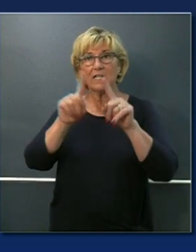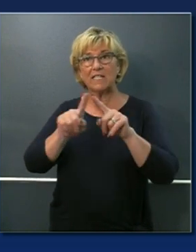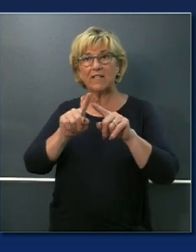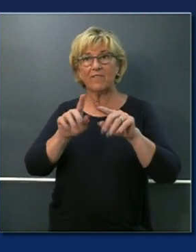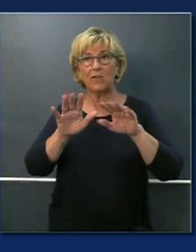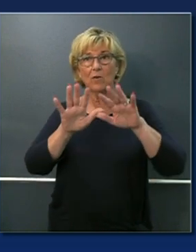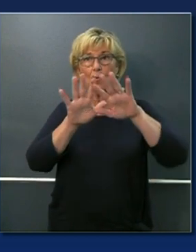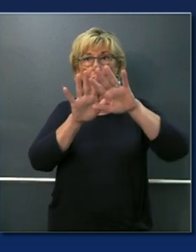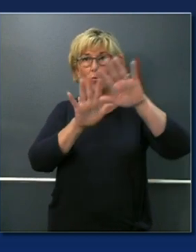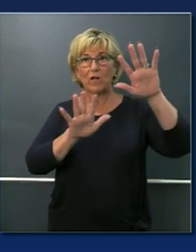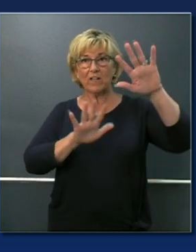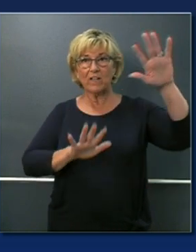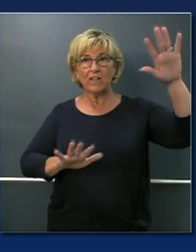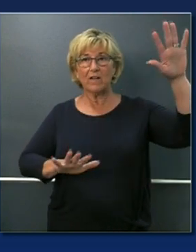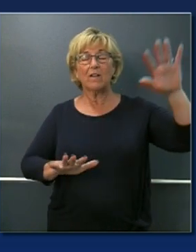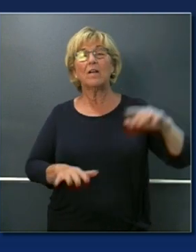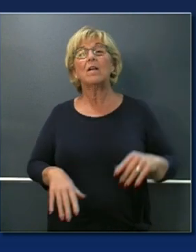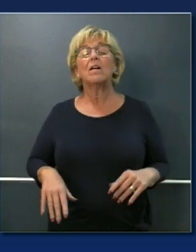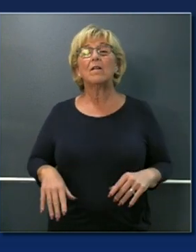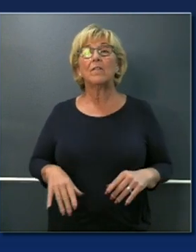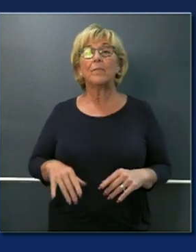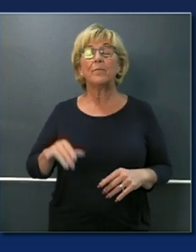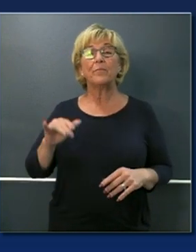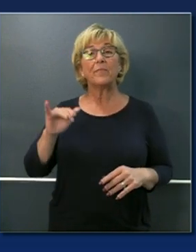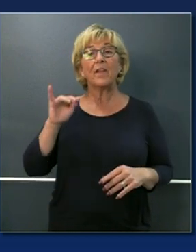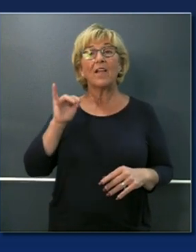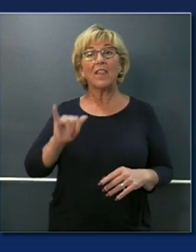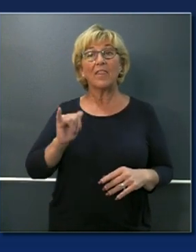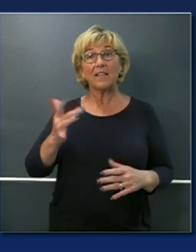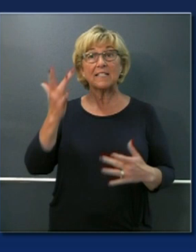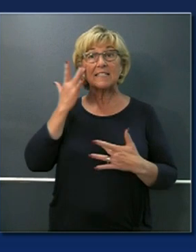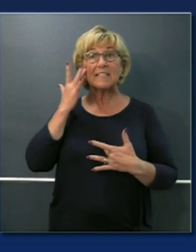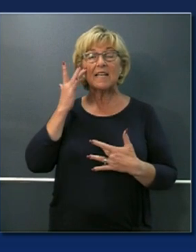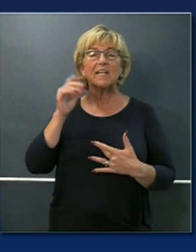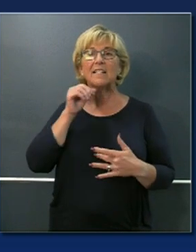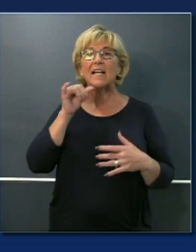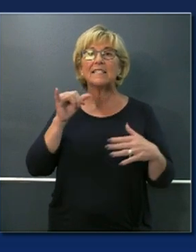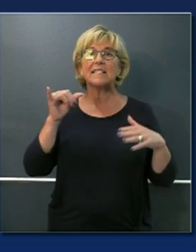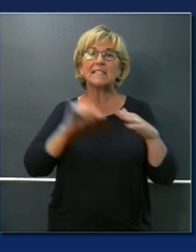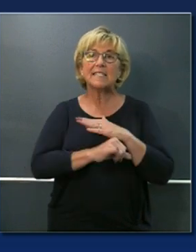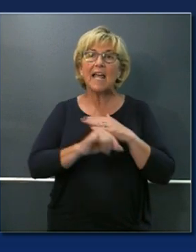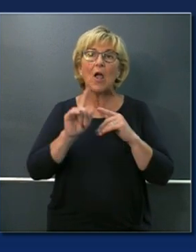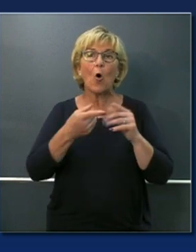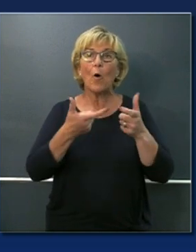A STATEWIDE COVID-19 SURVEILLANCE SYSTEM IN PLACE, IT WILL MAKE IT POSSIBLE FOR US TO UNDERSTAND WHAT OTHER TYPE OF REGIONAL VARIATION MIGHT BE POSSIBLE.